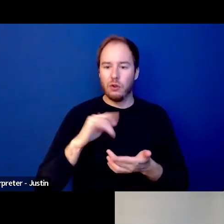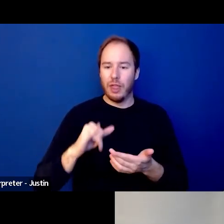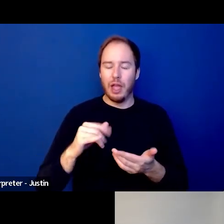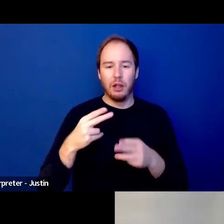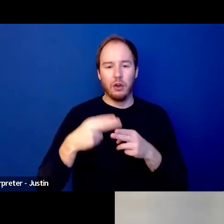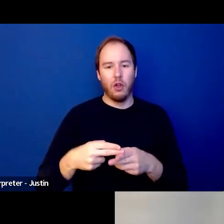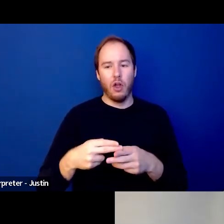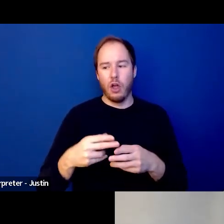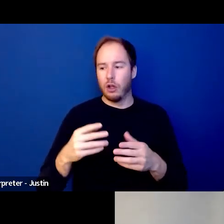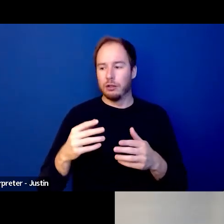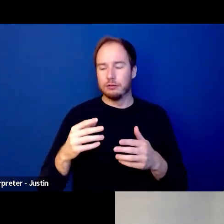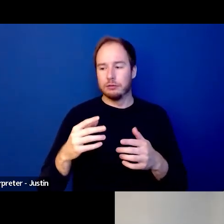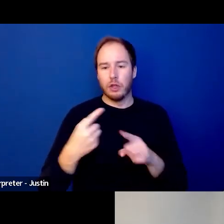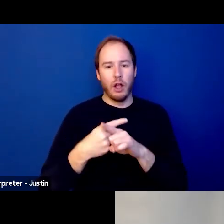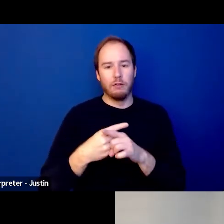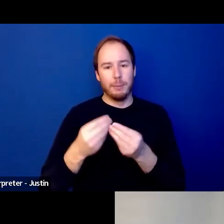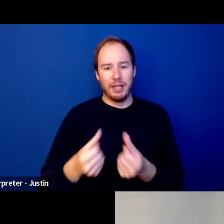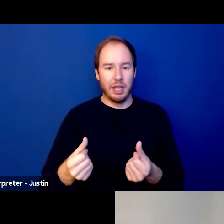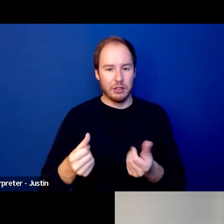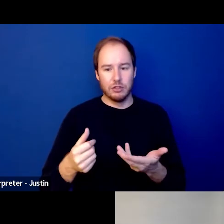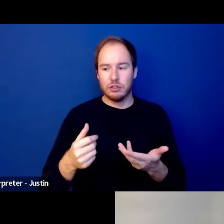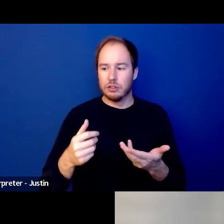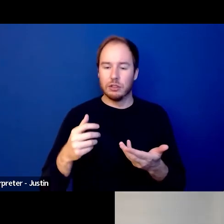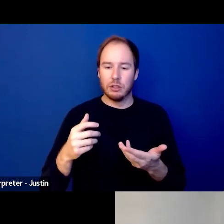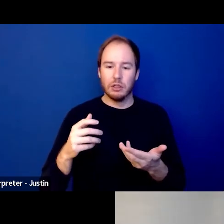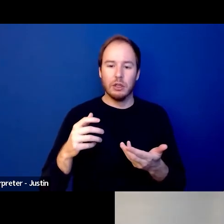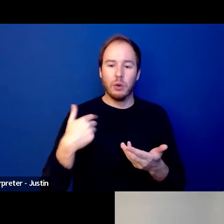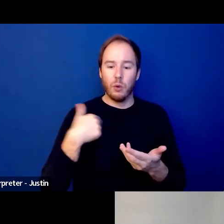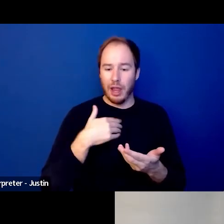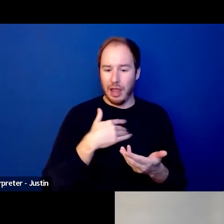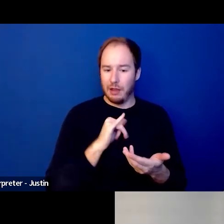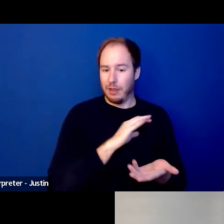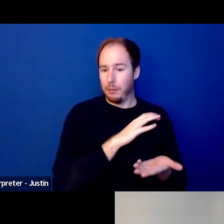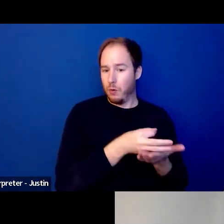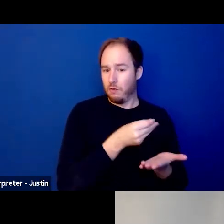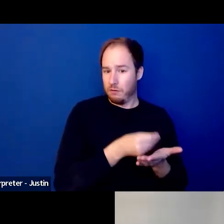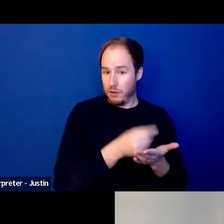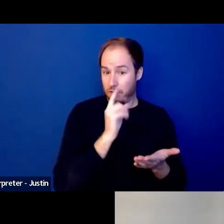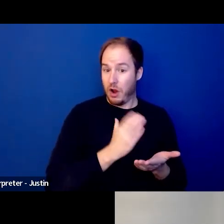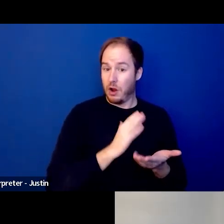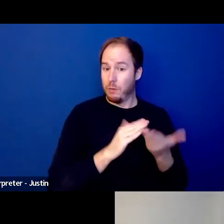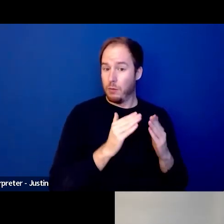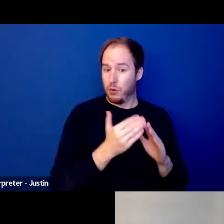We also have a flexible pool of money in our community where we're able to send people home.